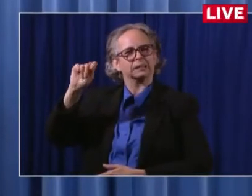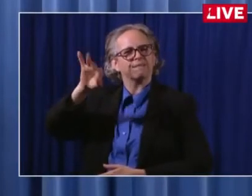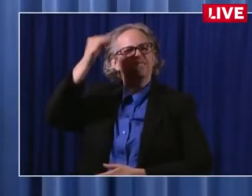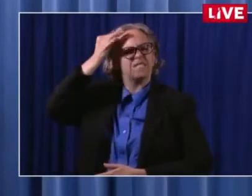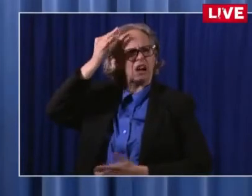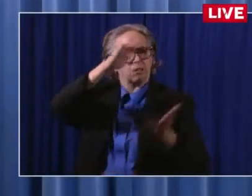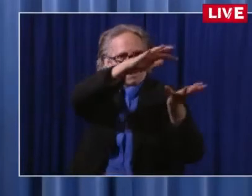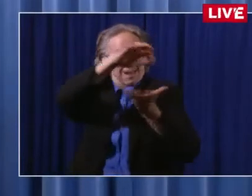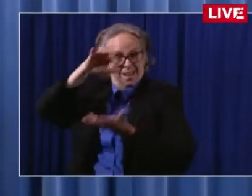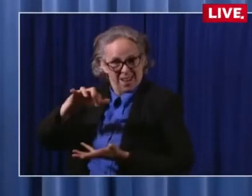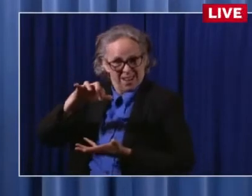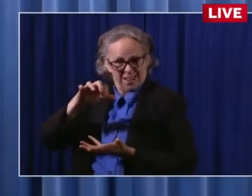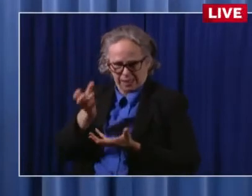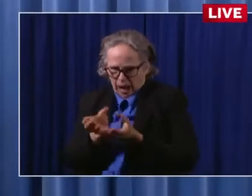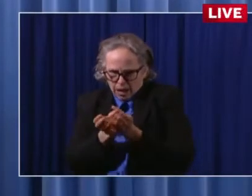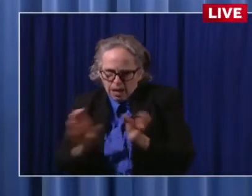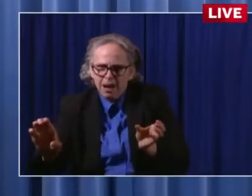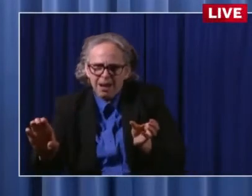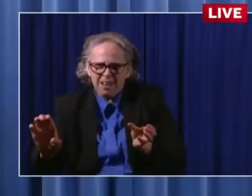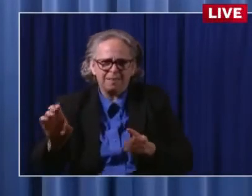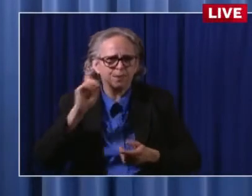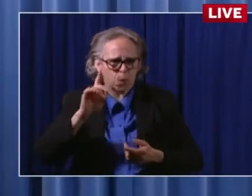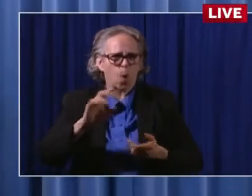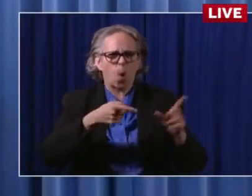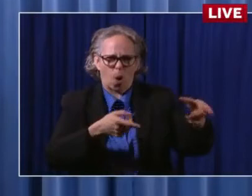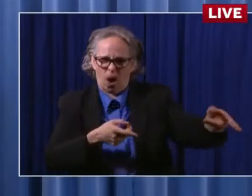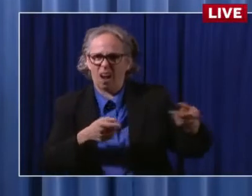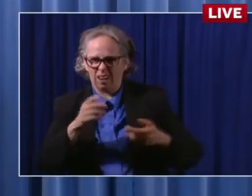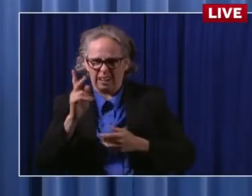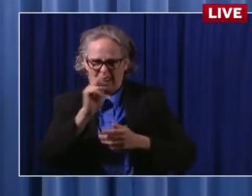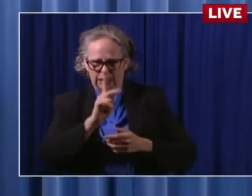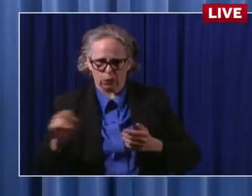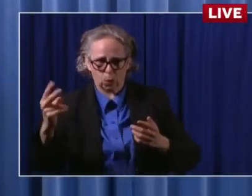AS I SAID, THIS MONEY COMES FROM FEDERAL CARES ACT DOLLARS.